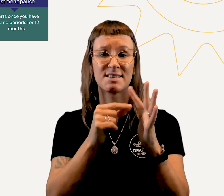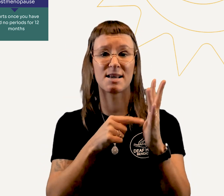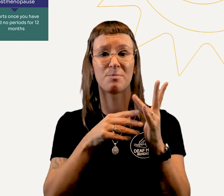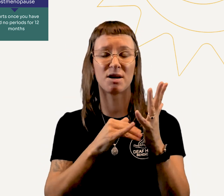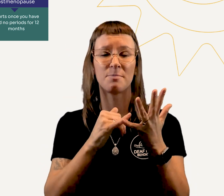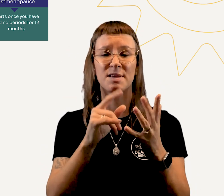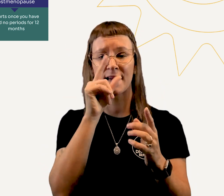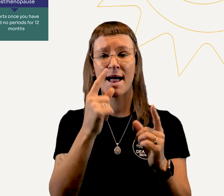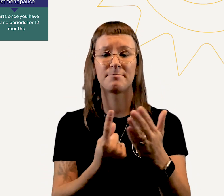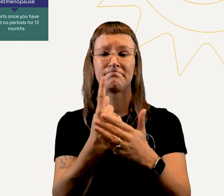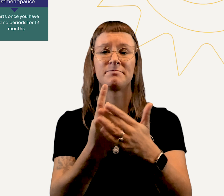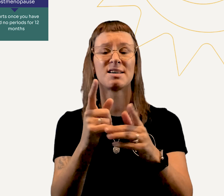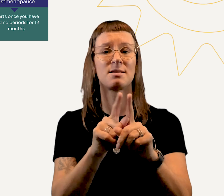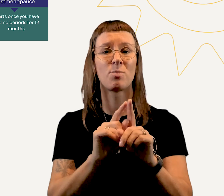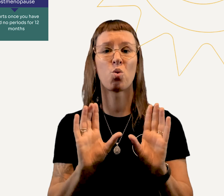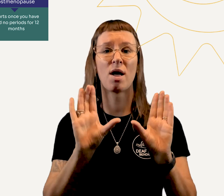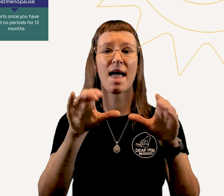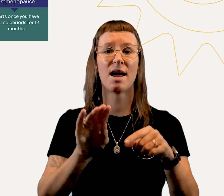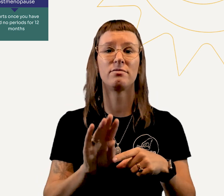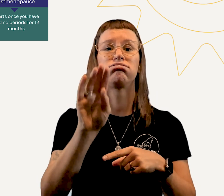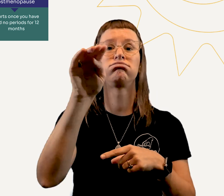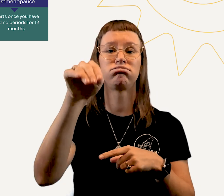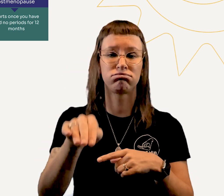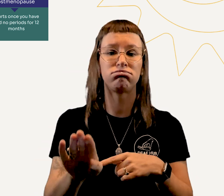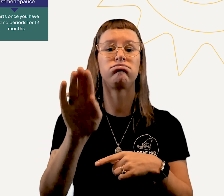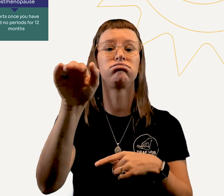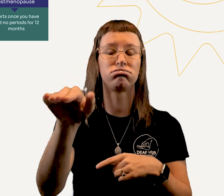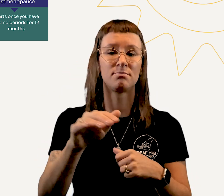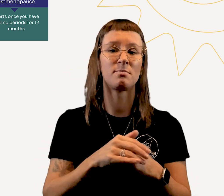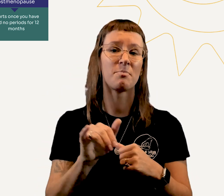These symptoms may come in waves and are often worse before our period, when oestrogen levels drop.